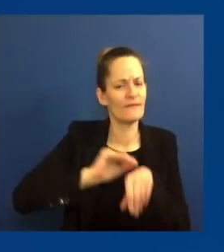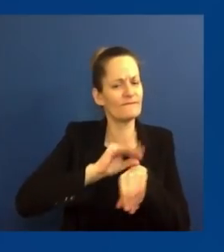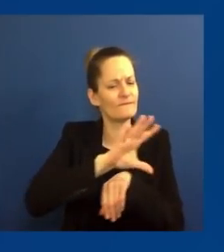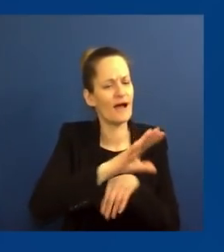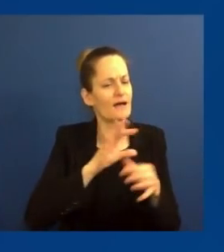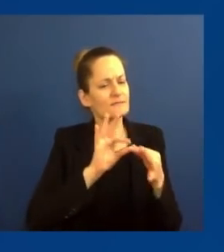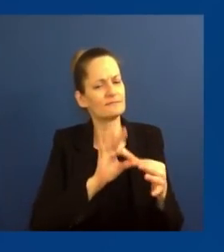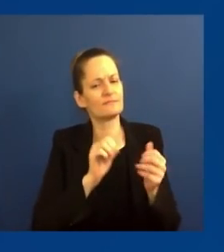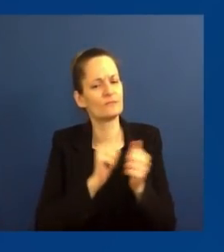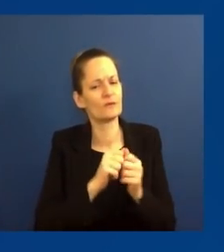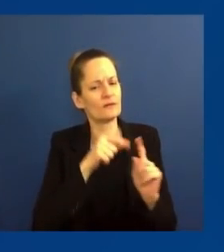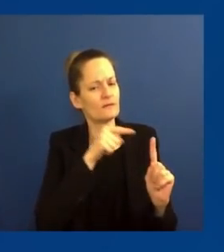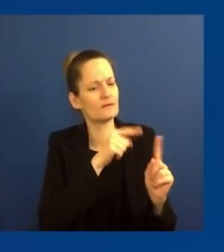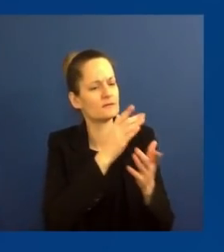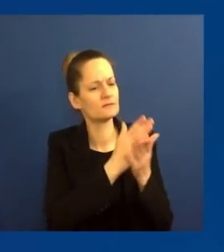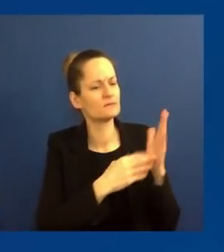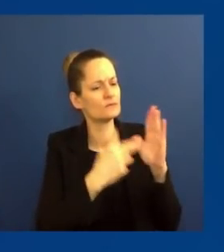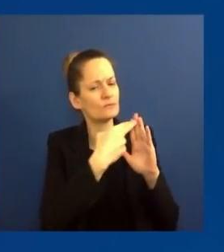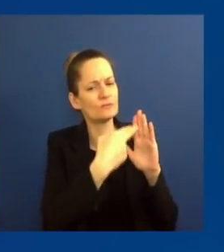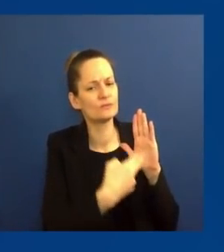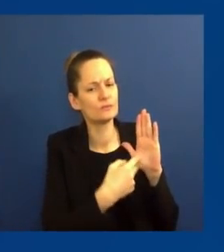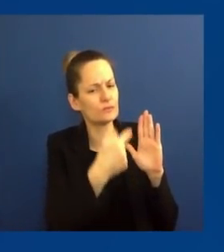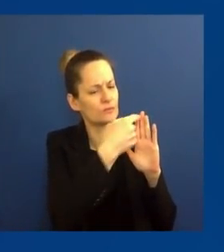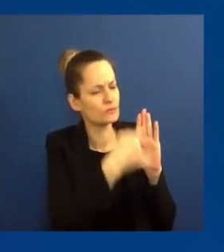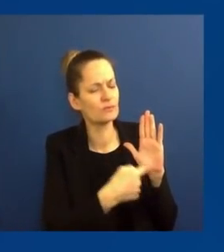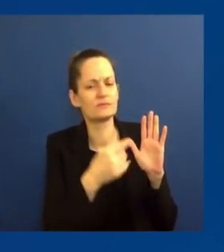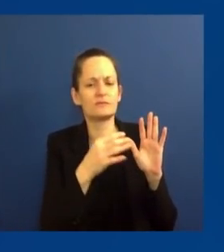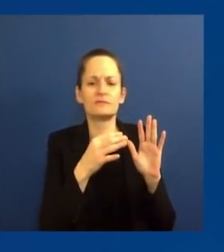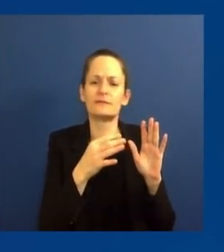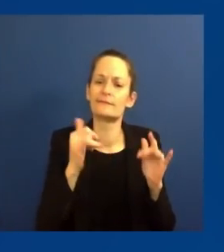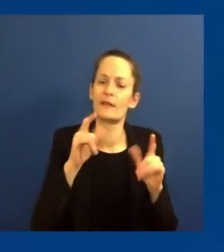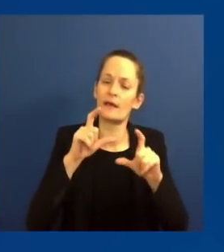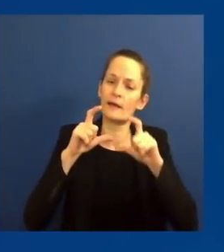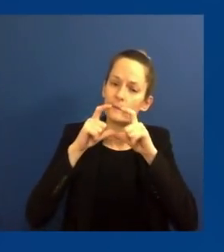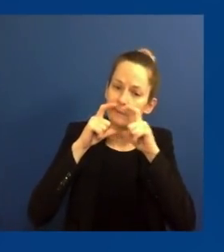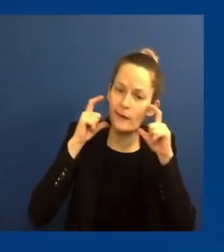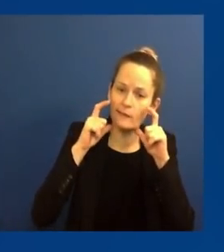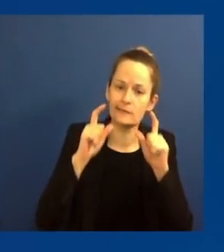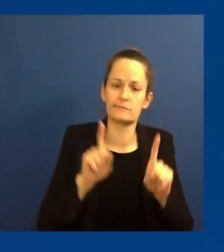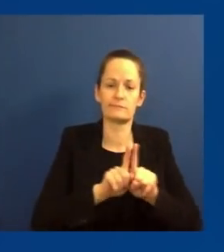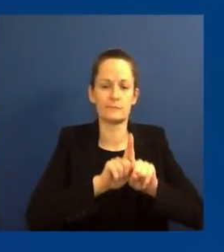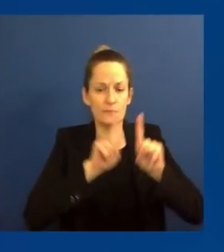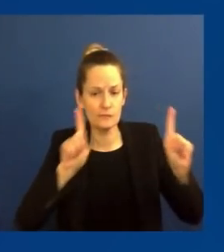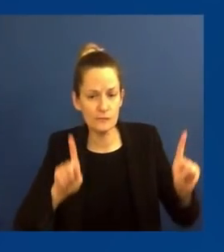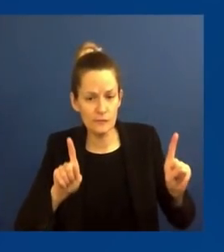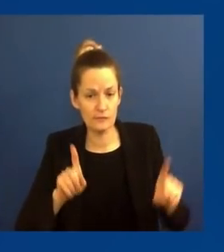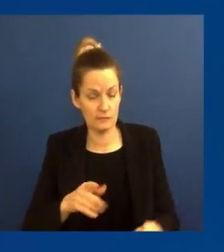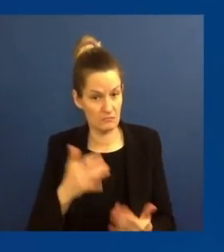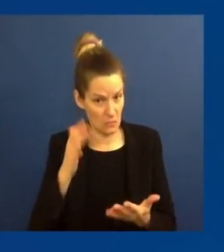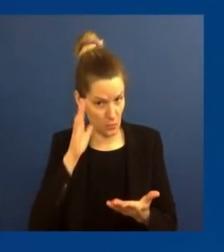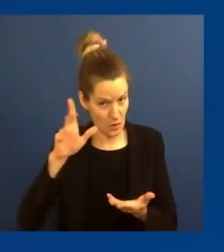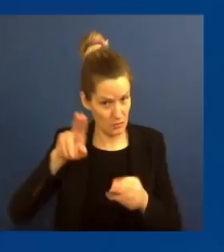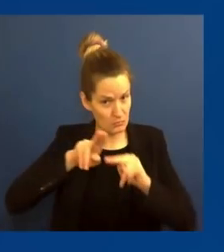that have been put in place to control the Omicron spread? Is it the same as it was for the same -- other variants going into,